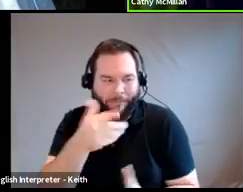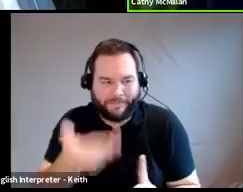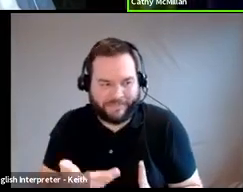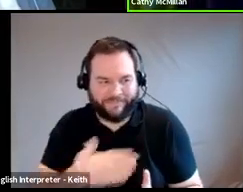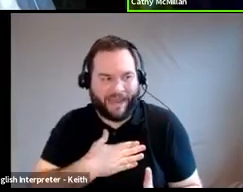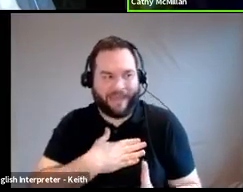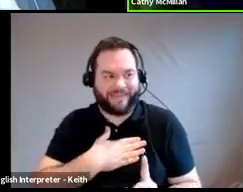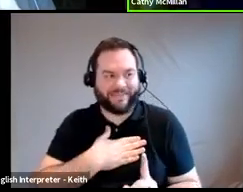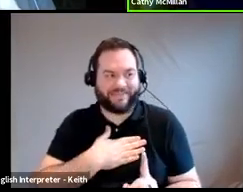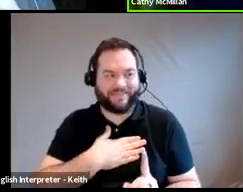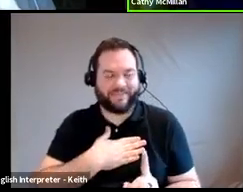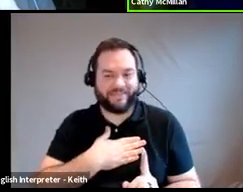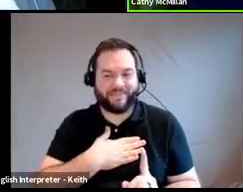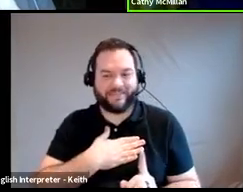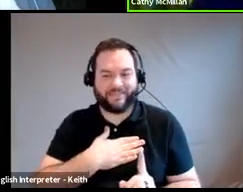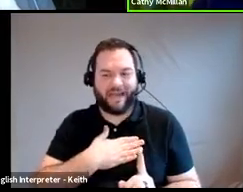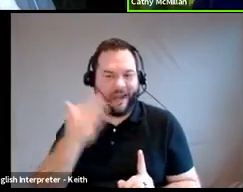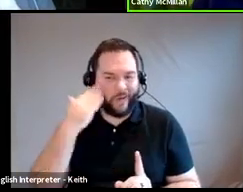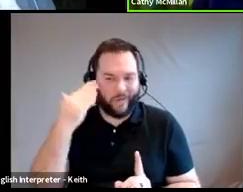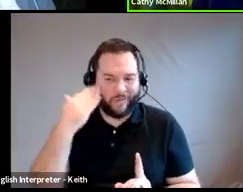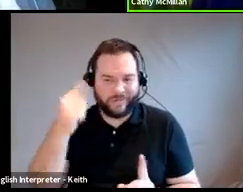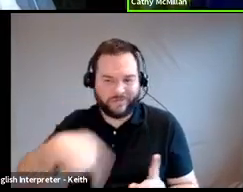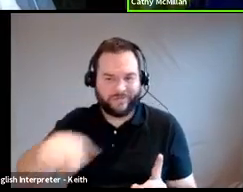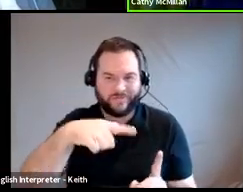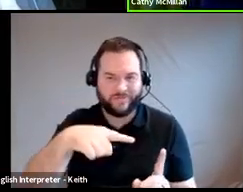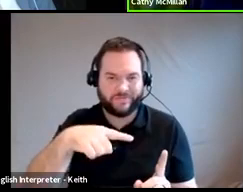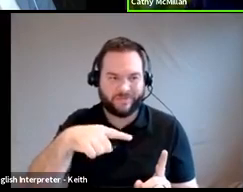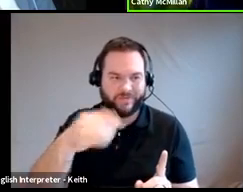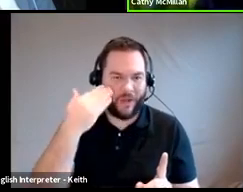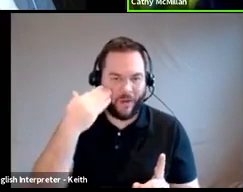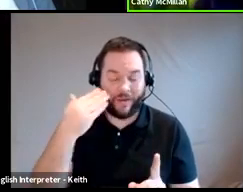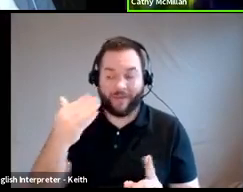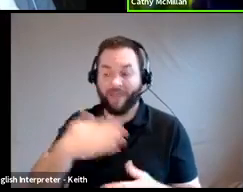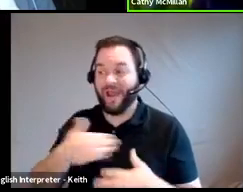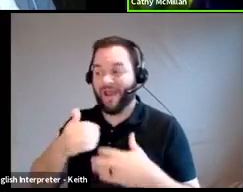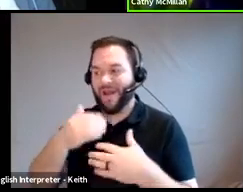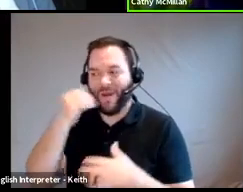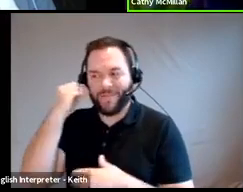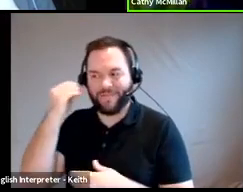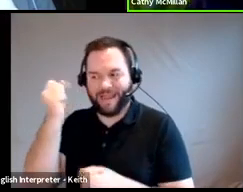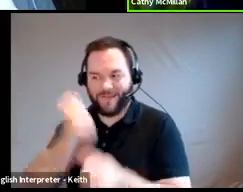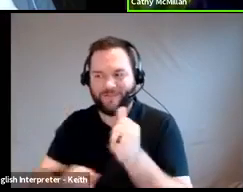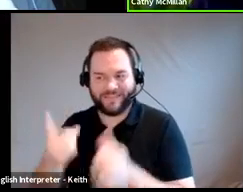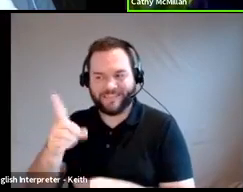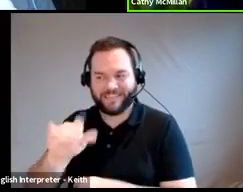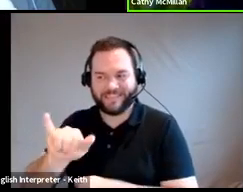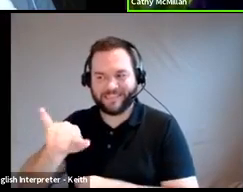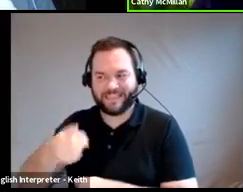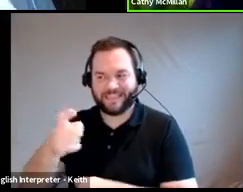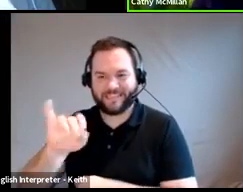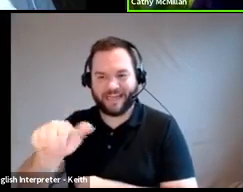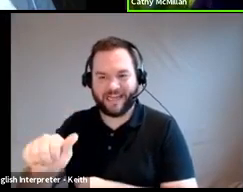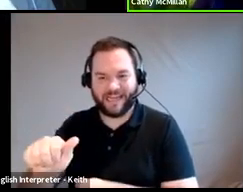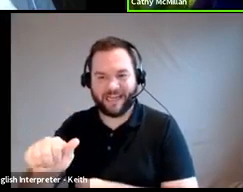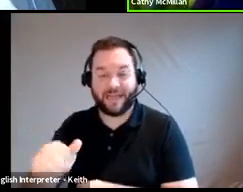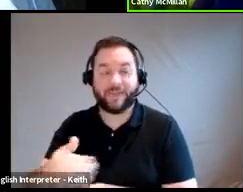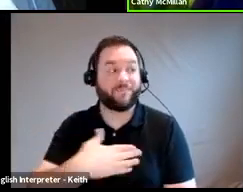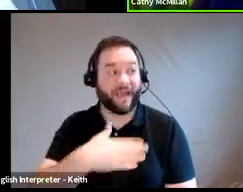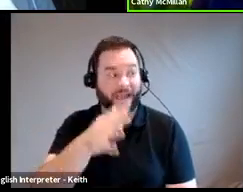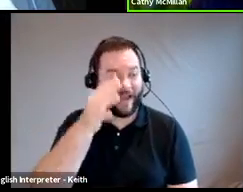wrong way that's just that, that's just who I am, and I can say that safely around here because everybody is it just execute my house so. my head